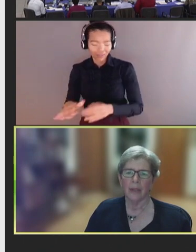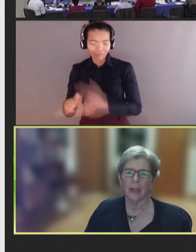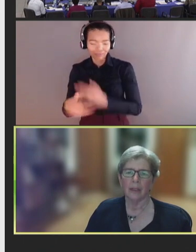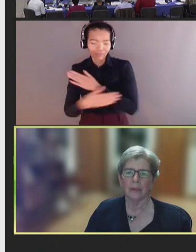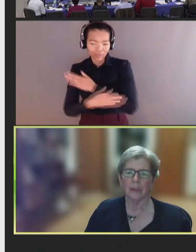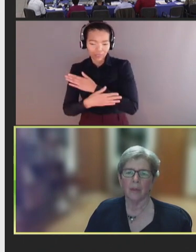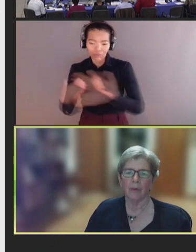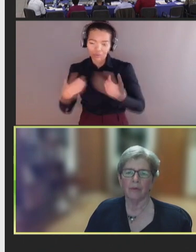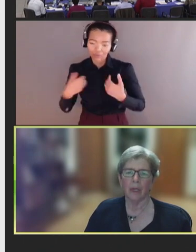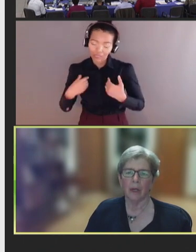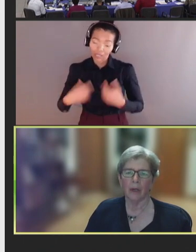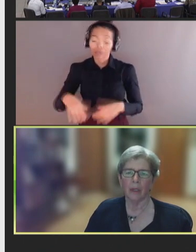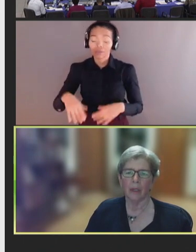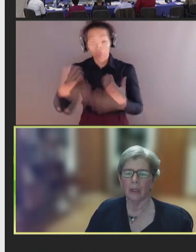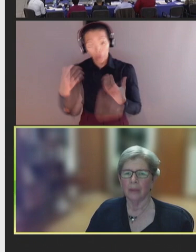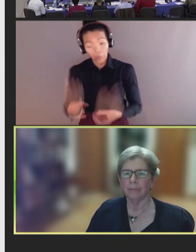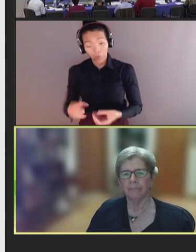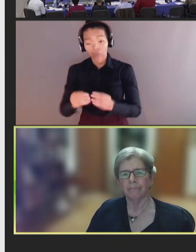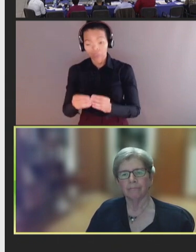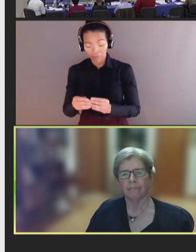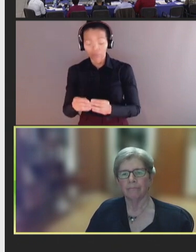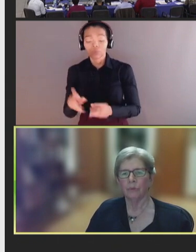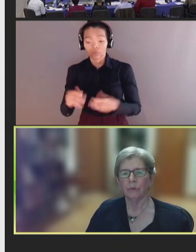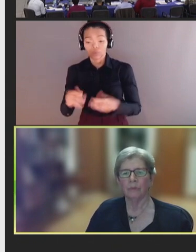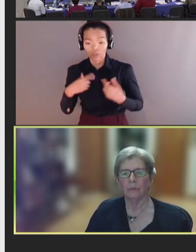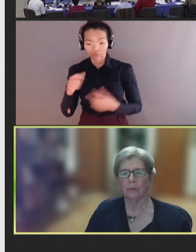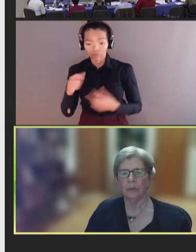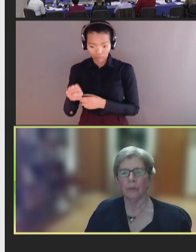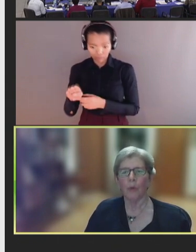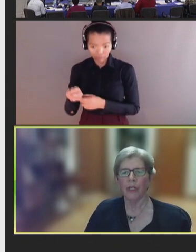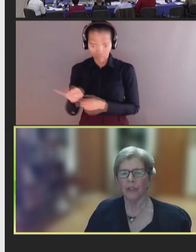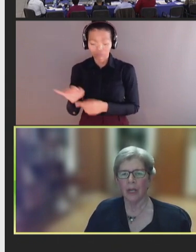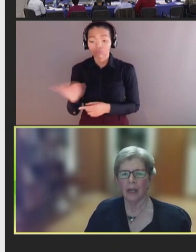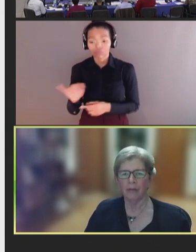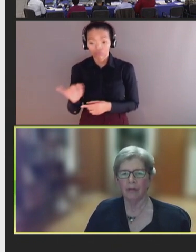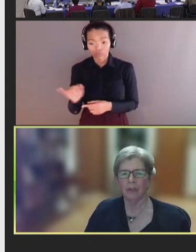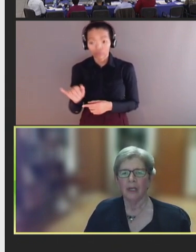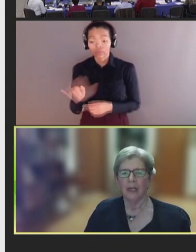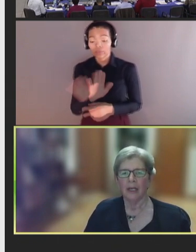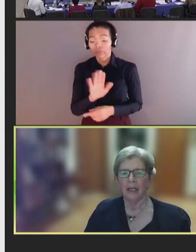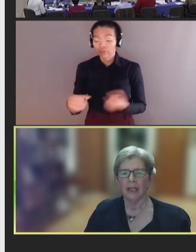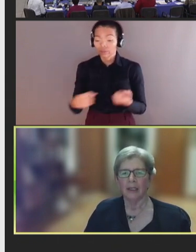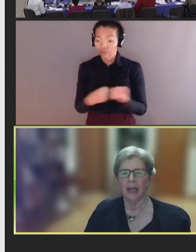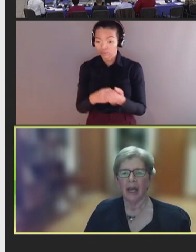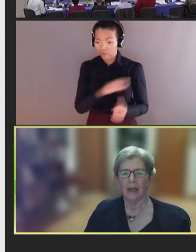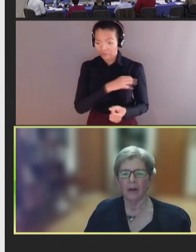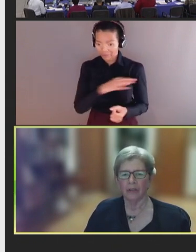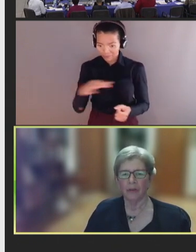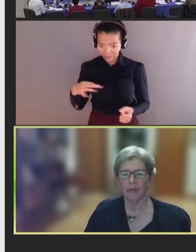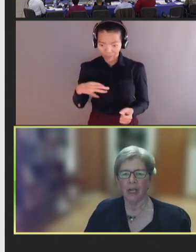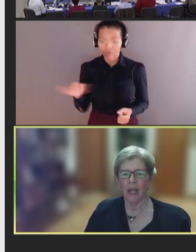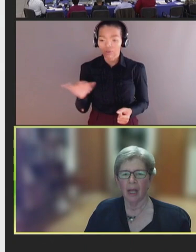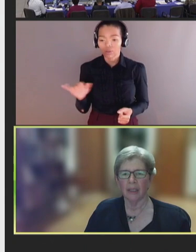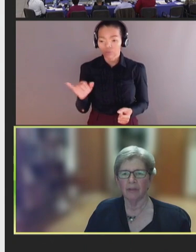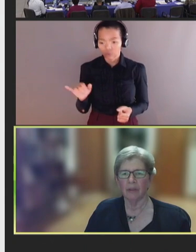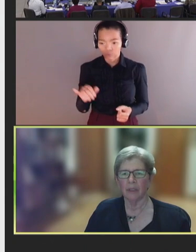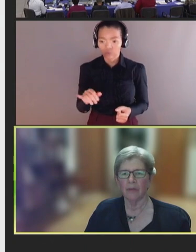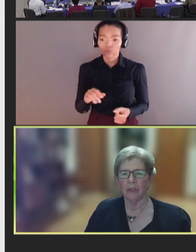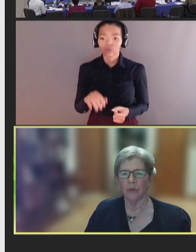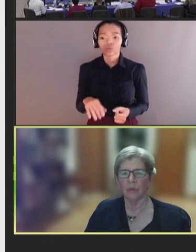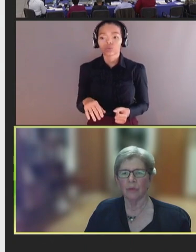then some of their support staff at -- also very high-level individuals.